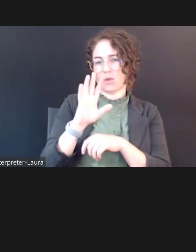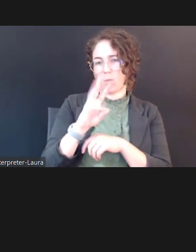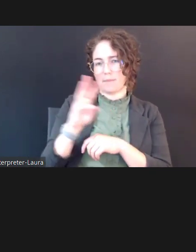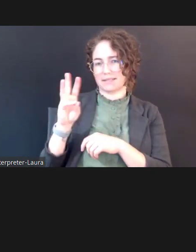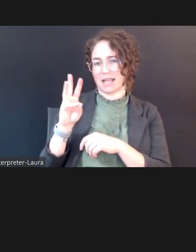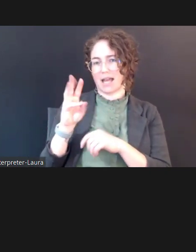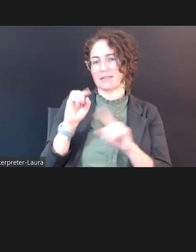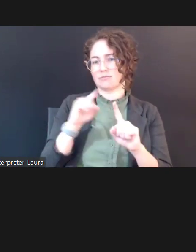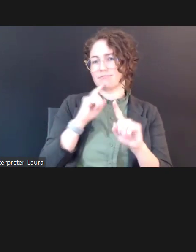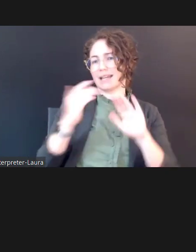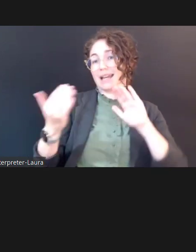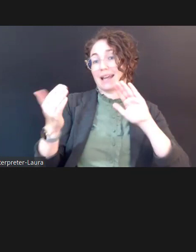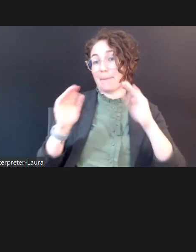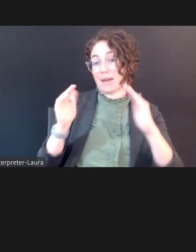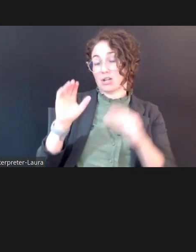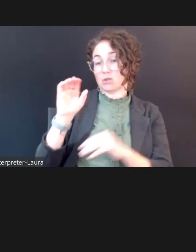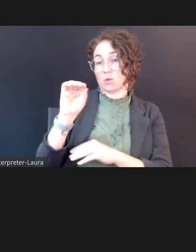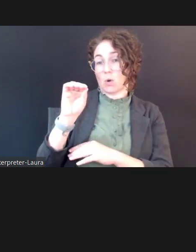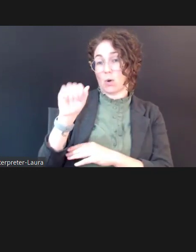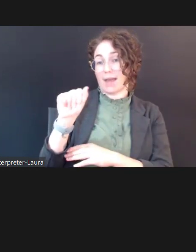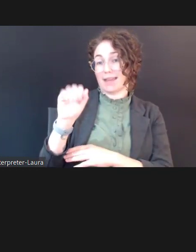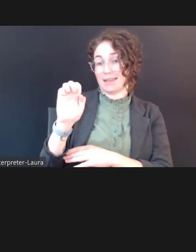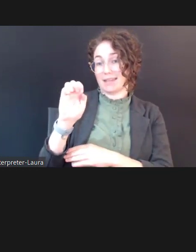take a look at a document on our website.